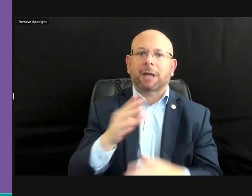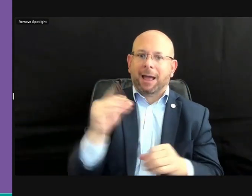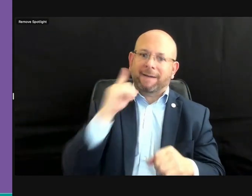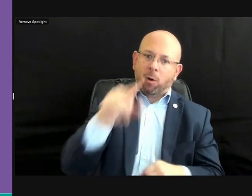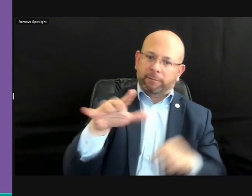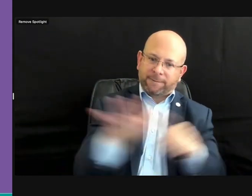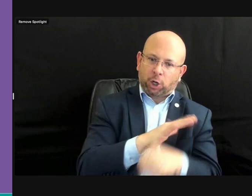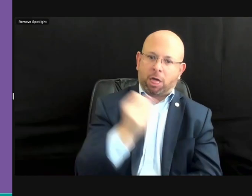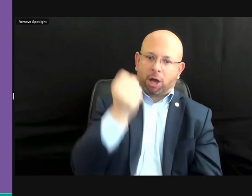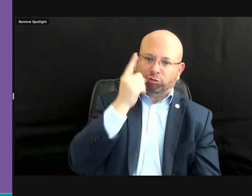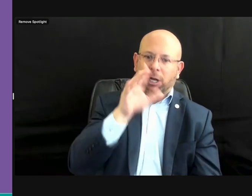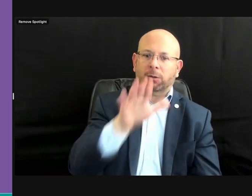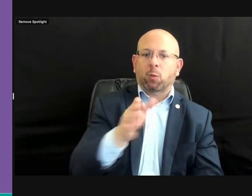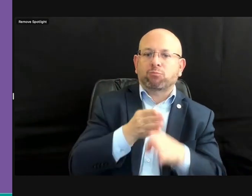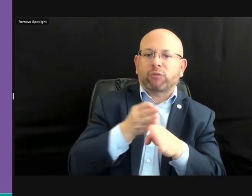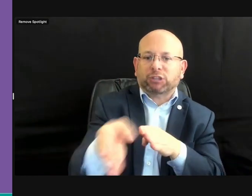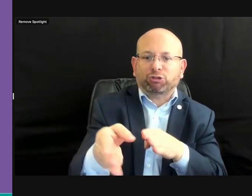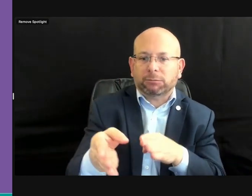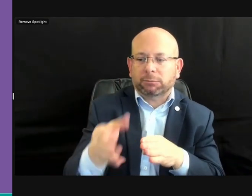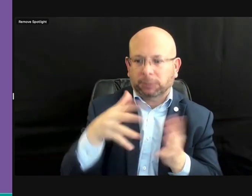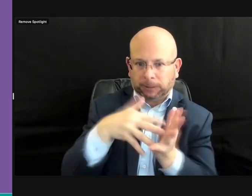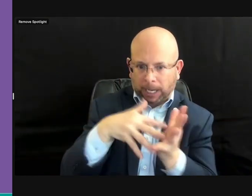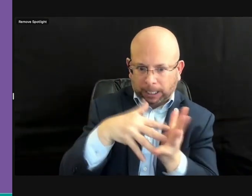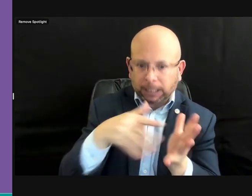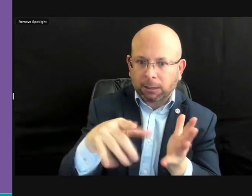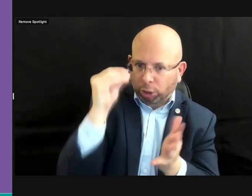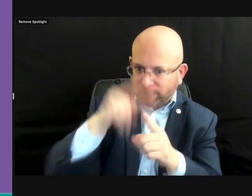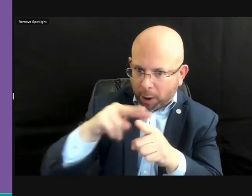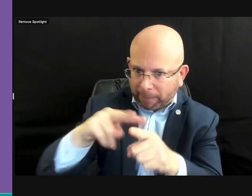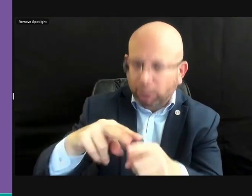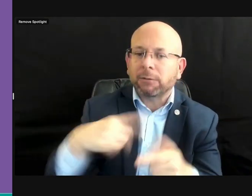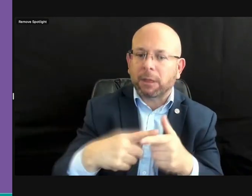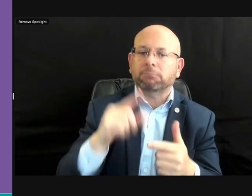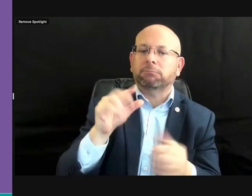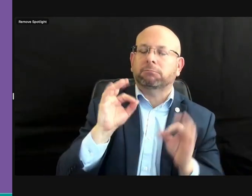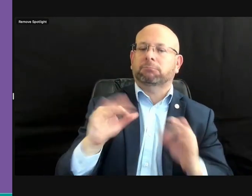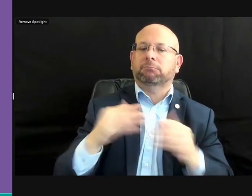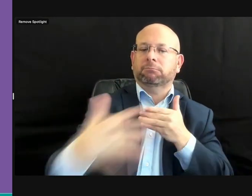of the grades a student makes, and to get a full understanding of the profession being studied.